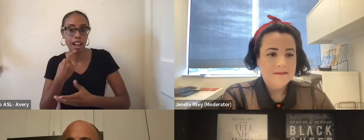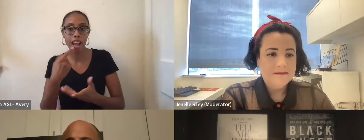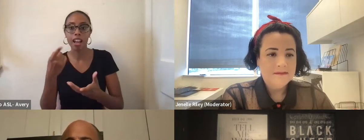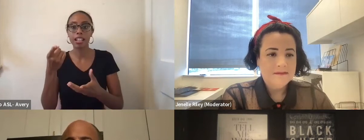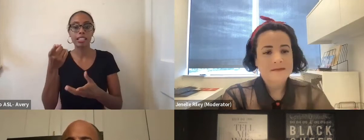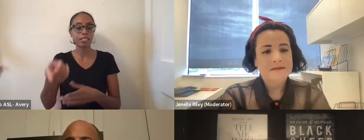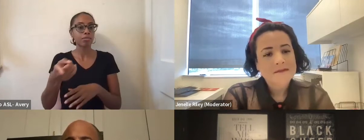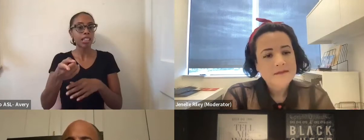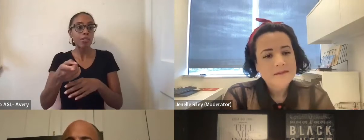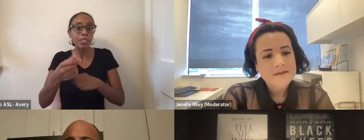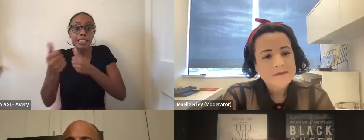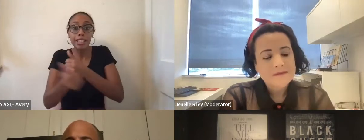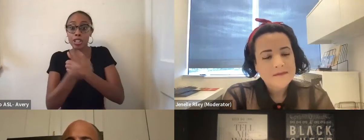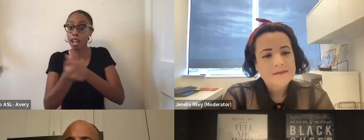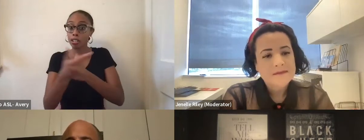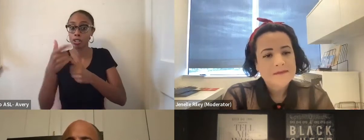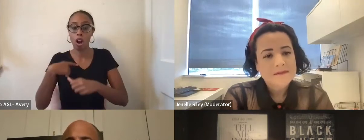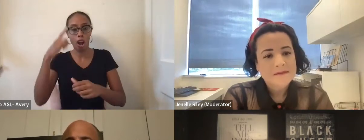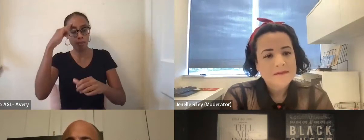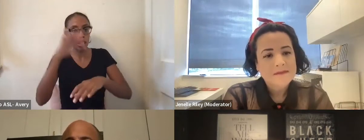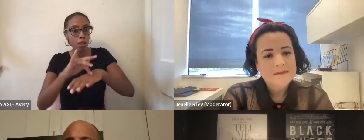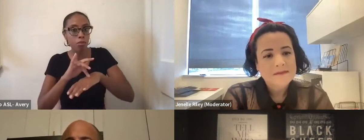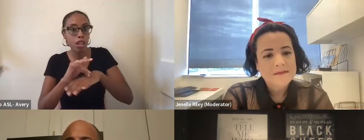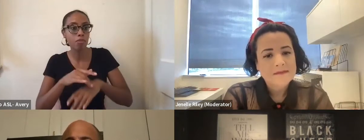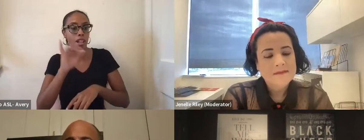speculation and projection. But that's the way we sort of approached it.